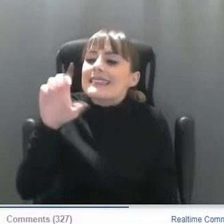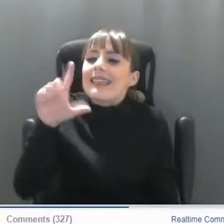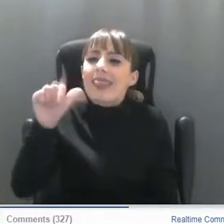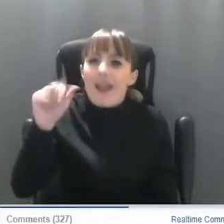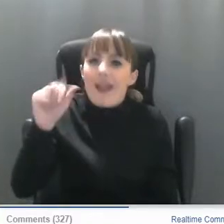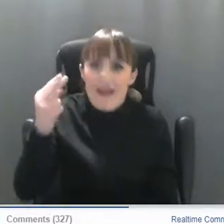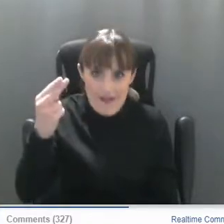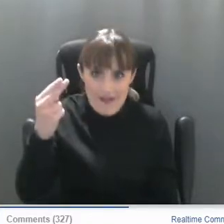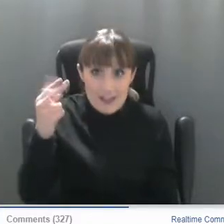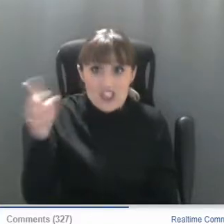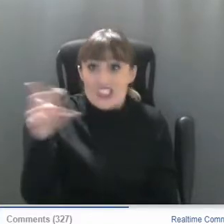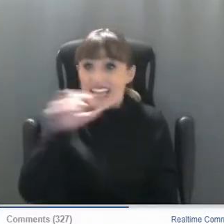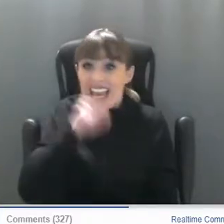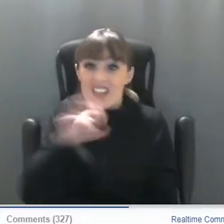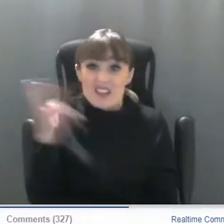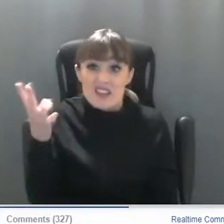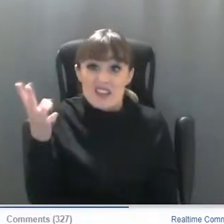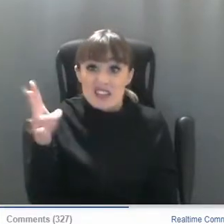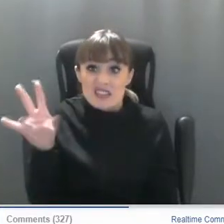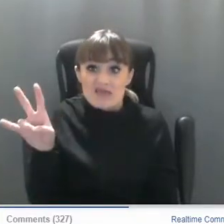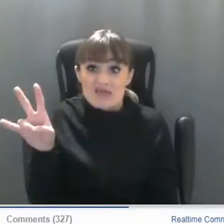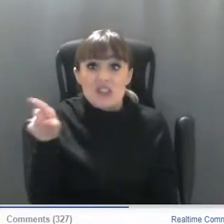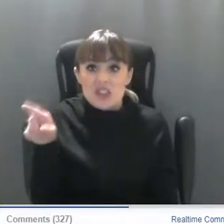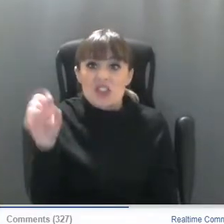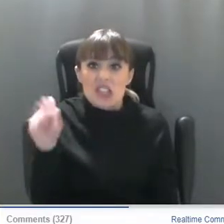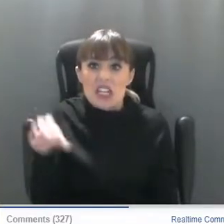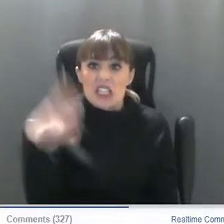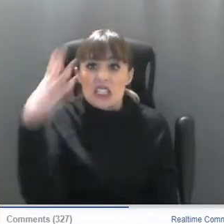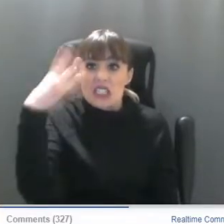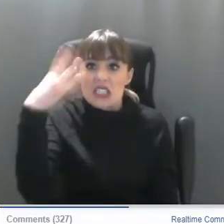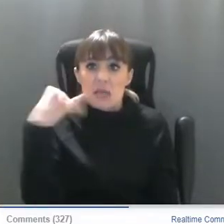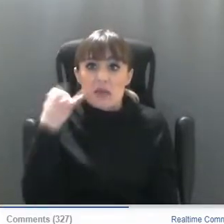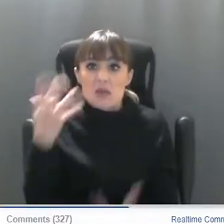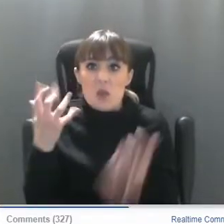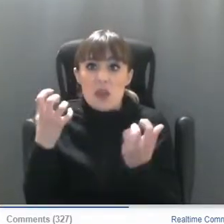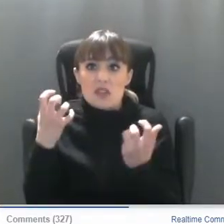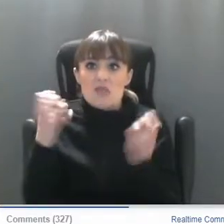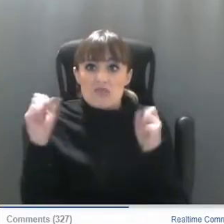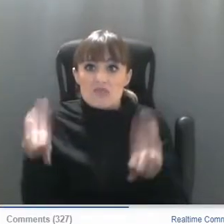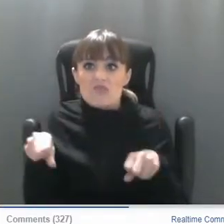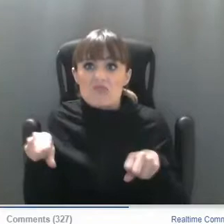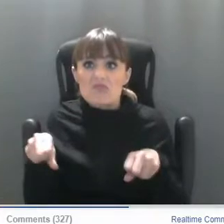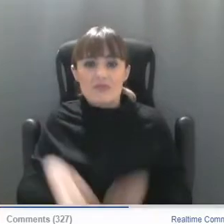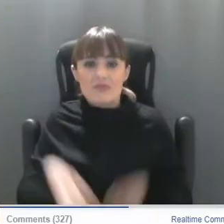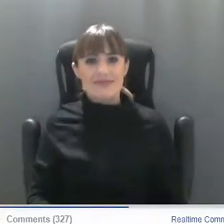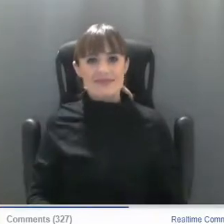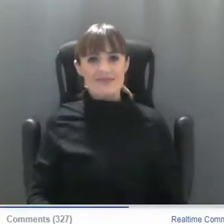She can nap if she wants, right? Oh! There's Mr. Burns.